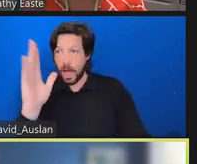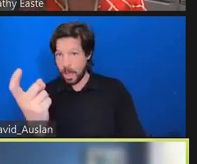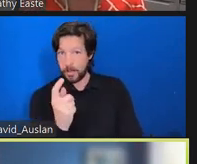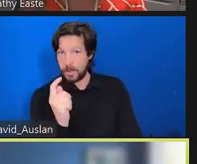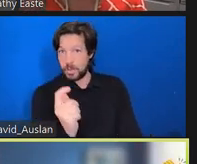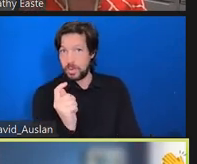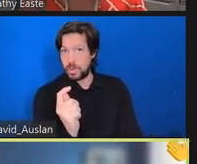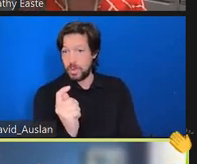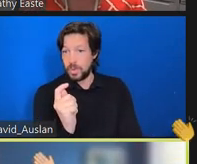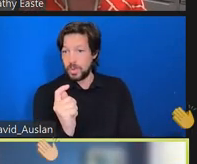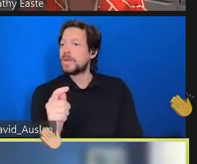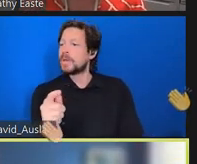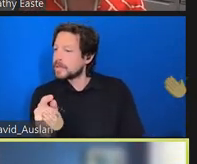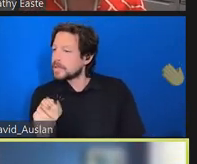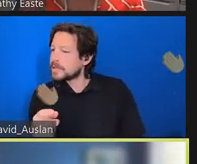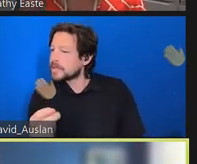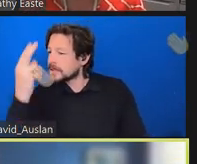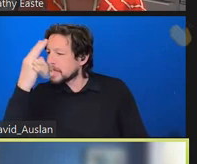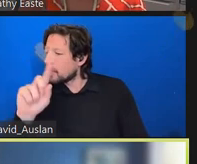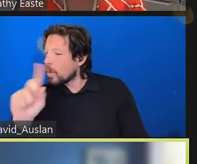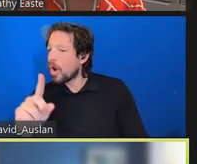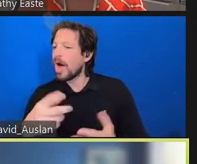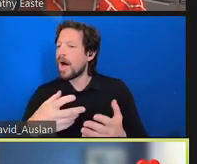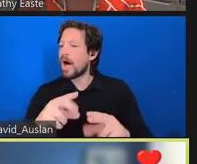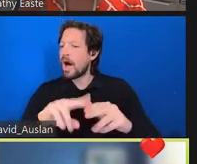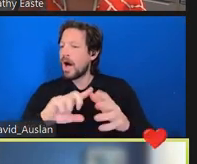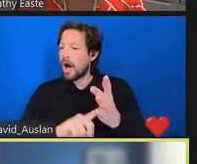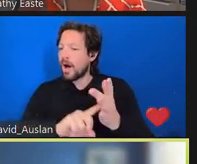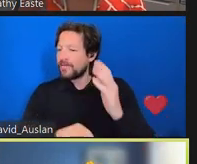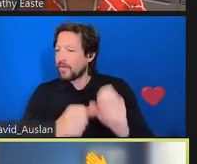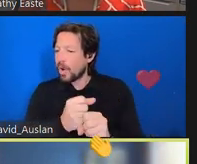Falling Between the Cracks, which is experiences of university students with mental health